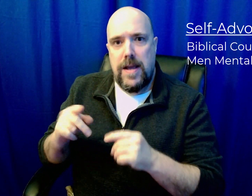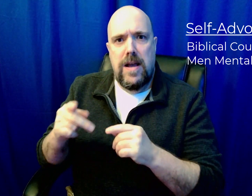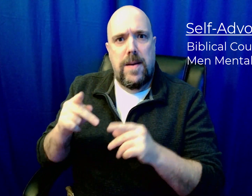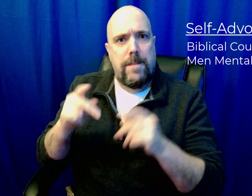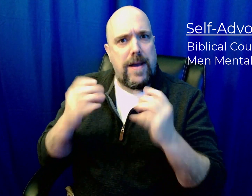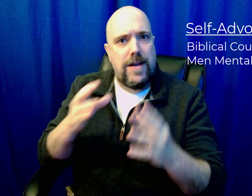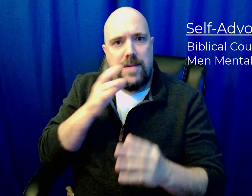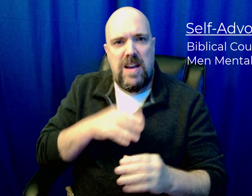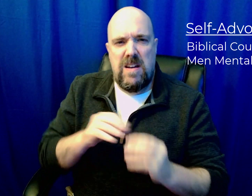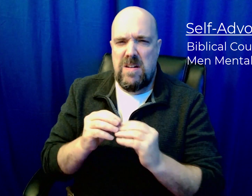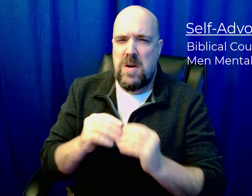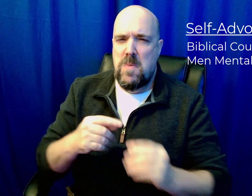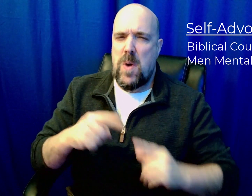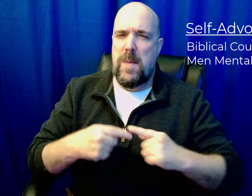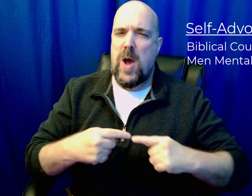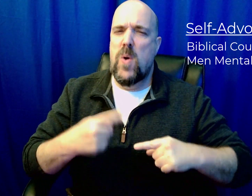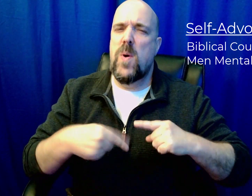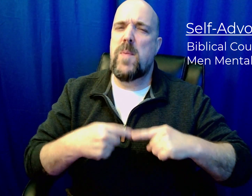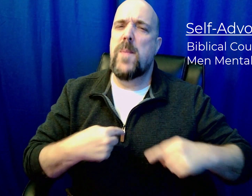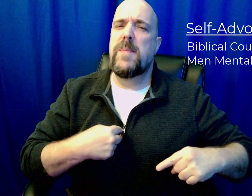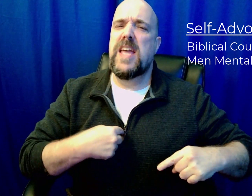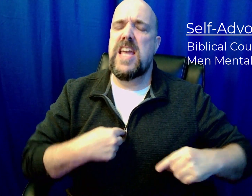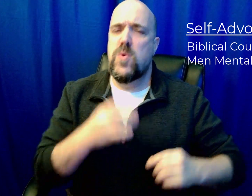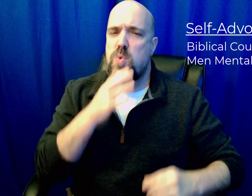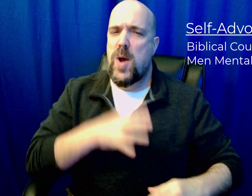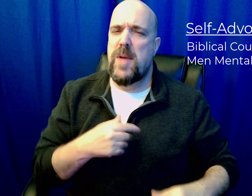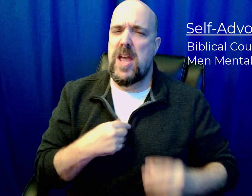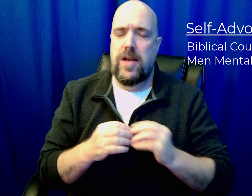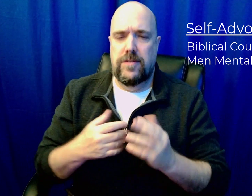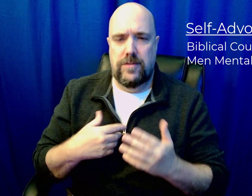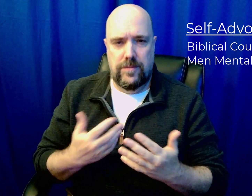Many of the women were arguing what about me as a woman.